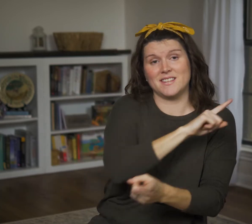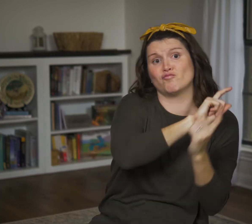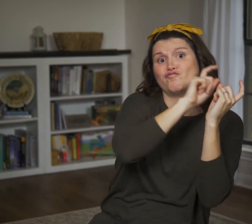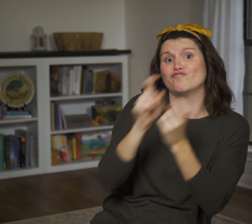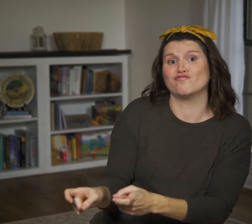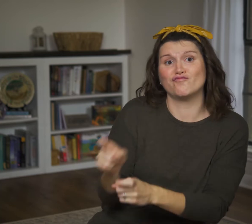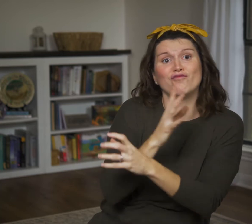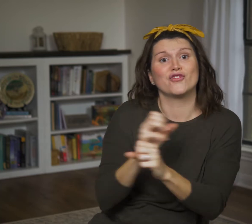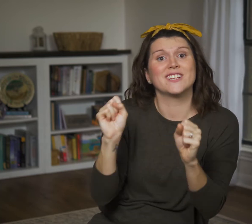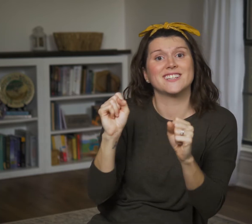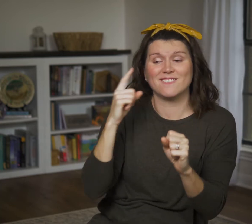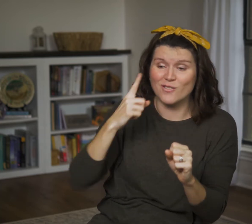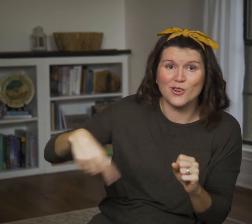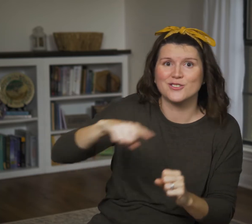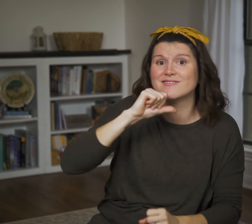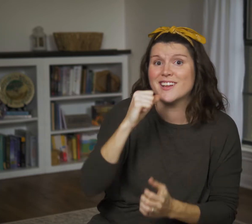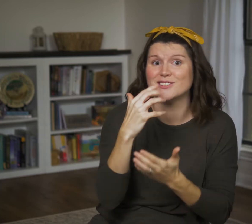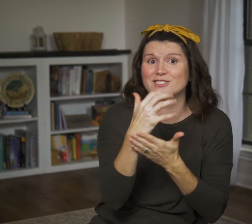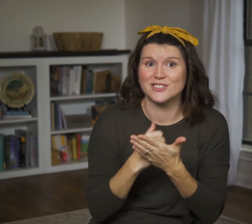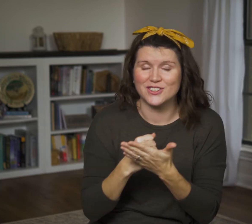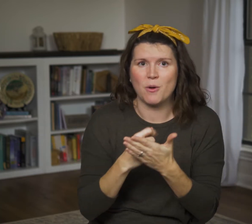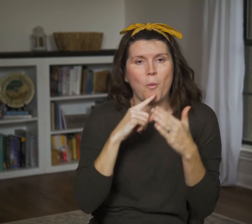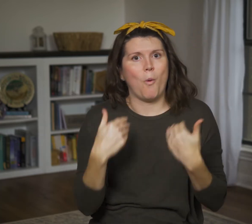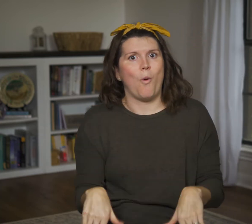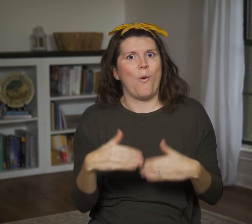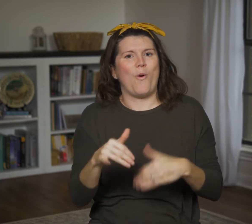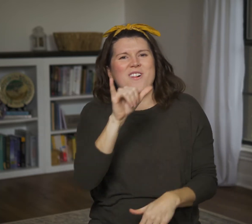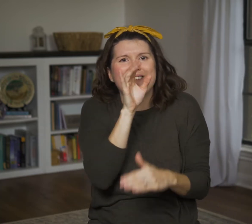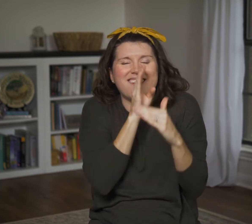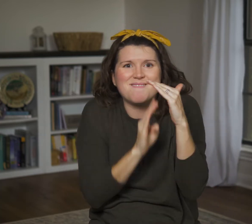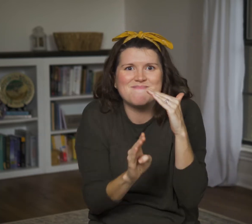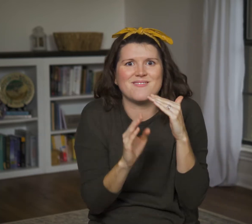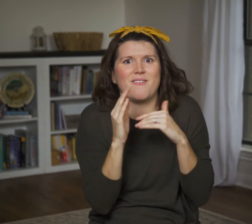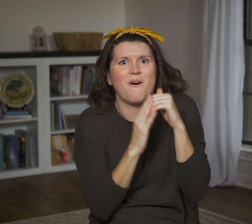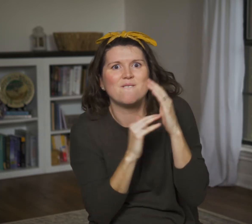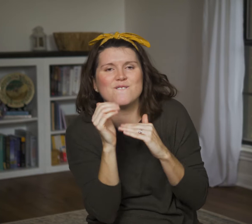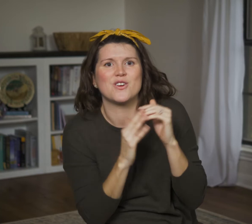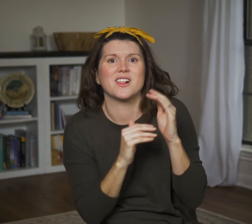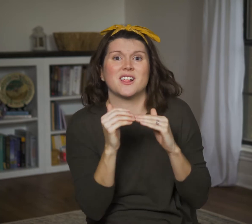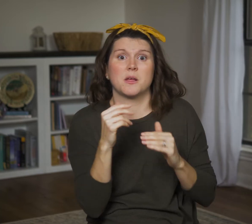freely given to the undeserving. This is both humbling and comforting!